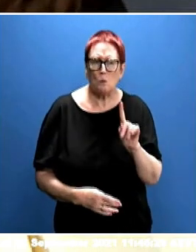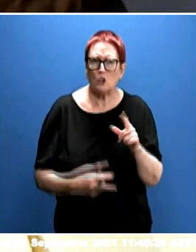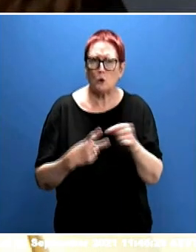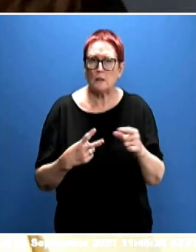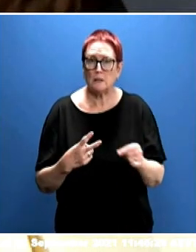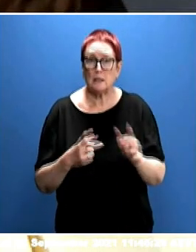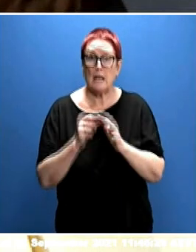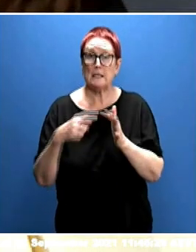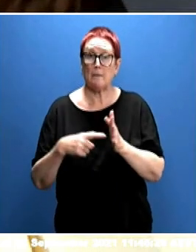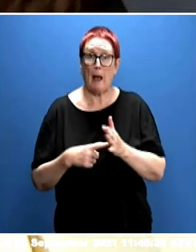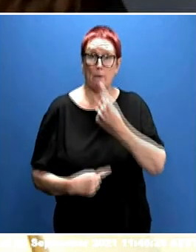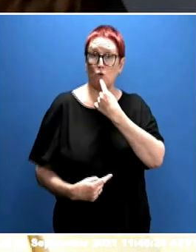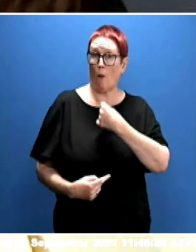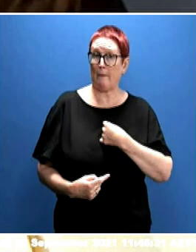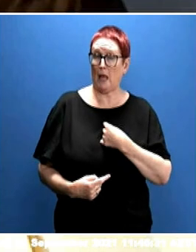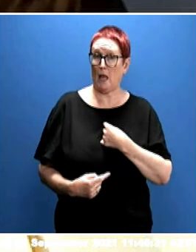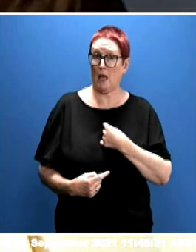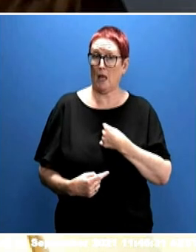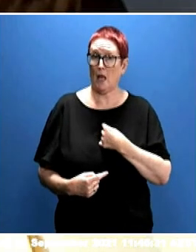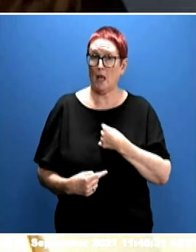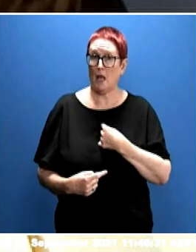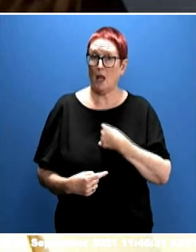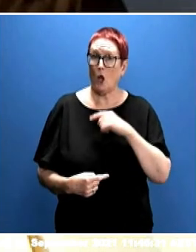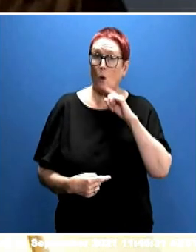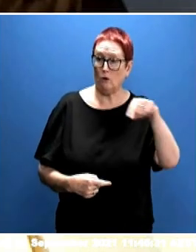The Department then advised me they would be admitting her into the